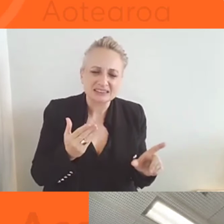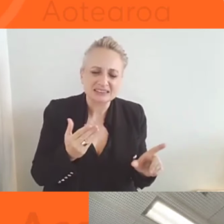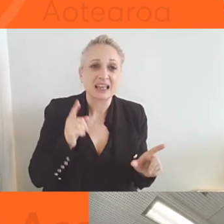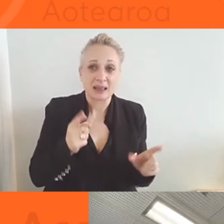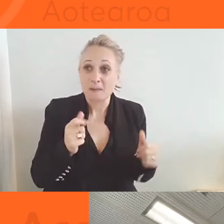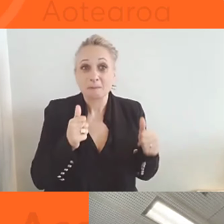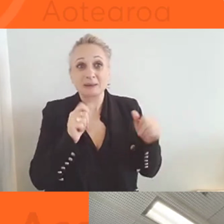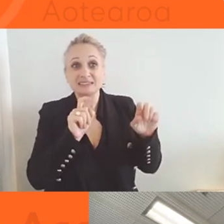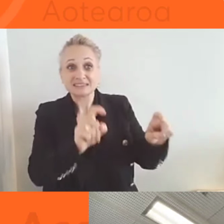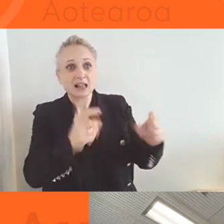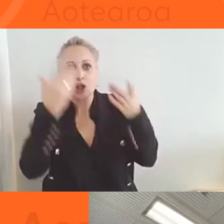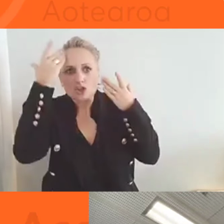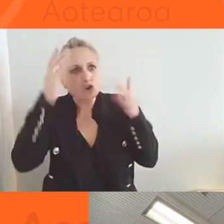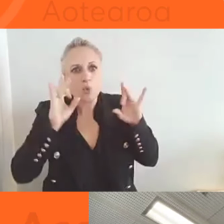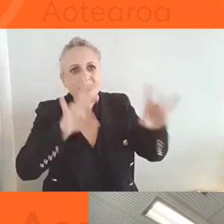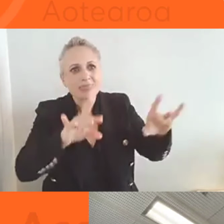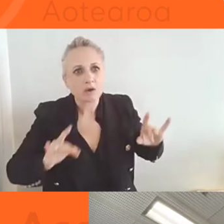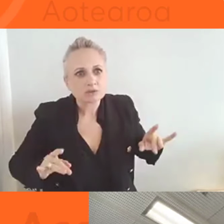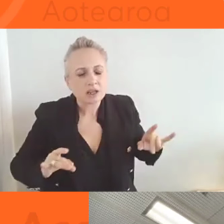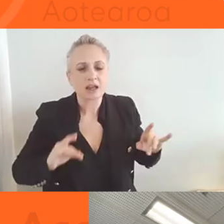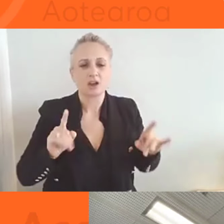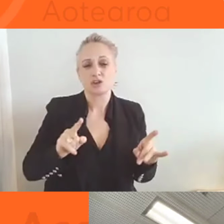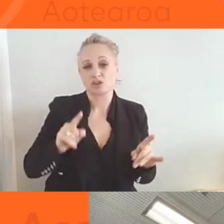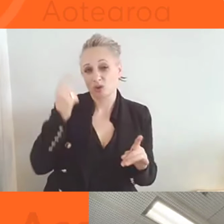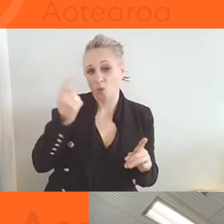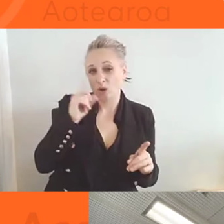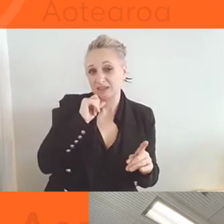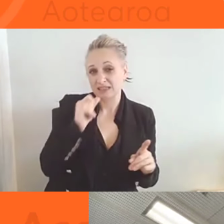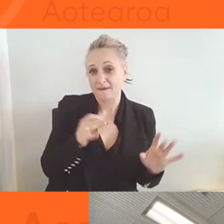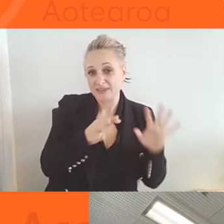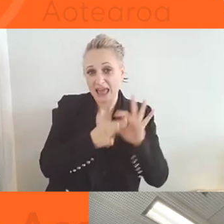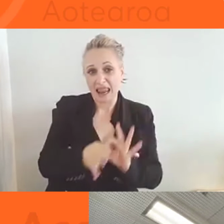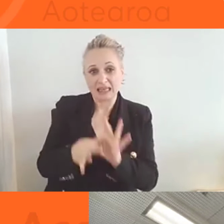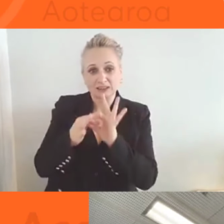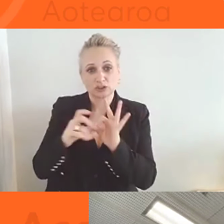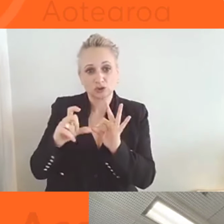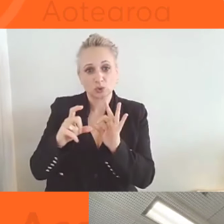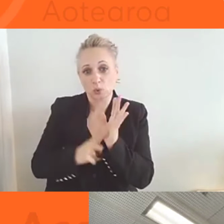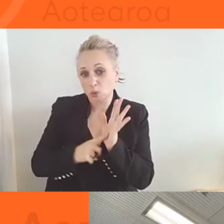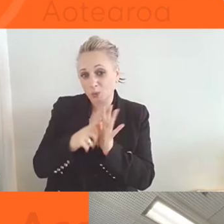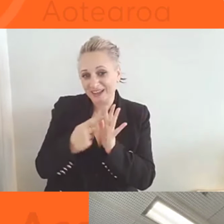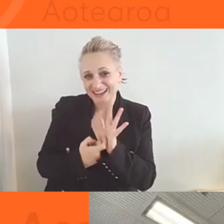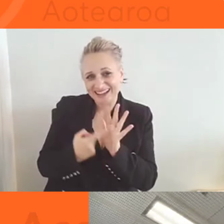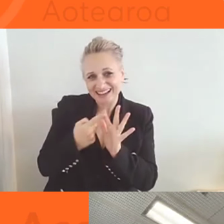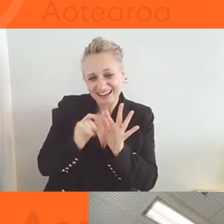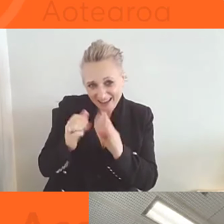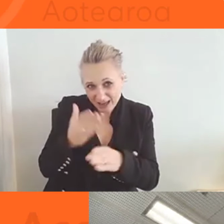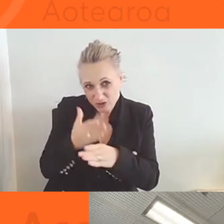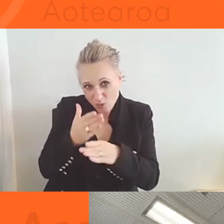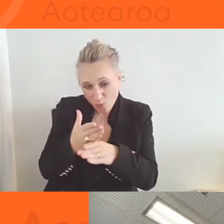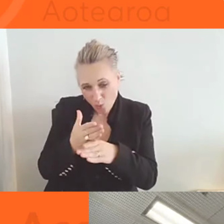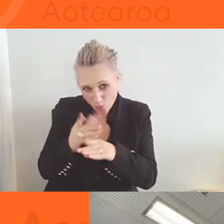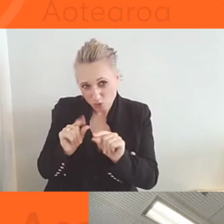that's going. So I wonder if that fits nicely into Claire, and some of the work that you're doing right now and possibly we can go on from